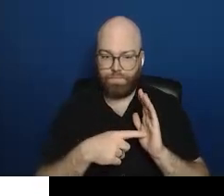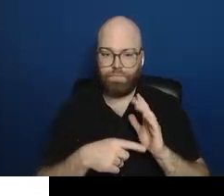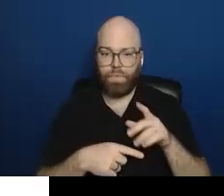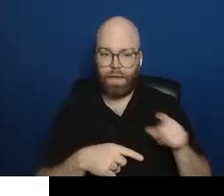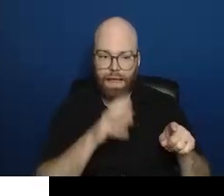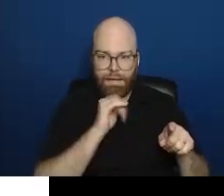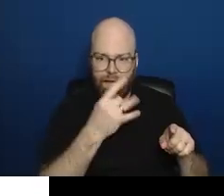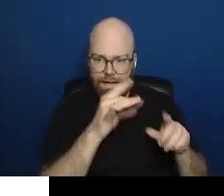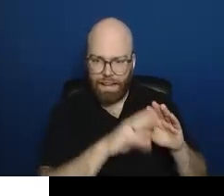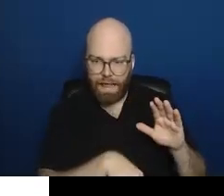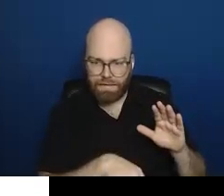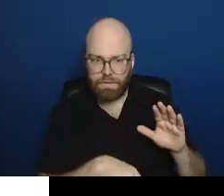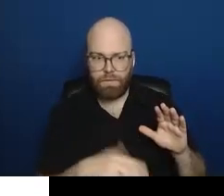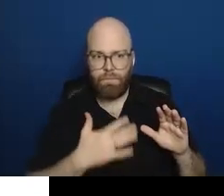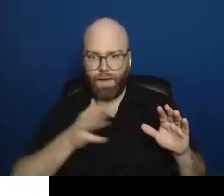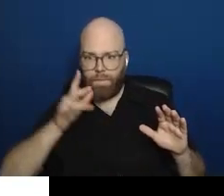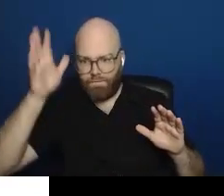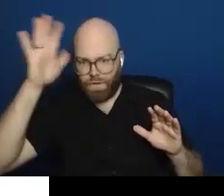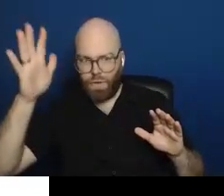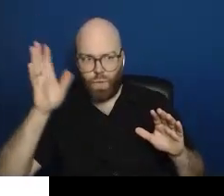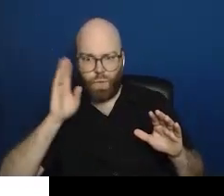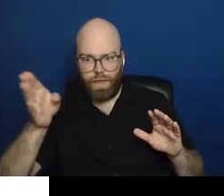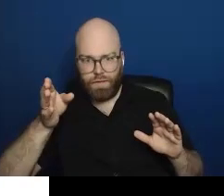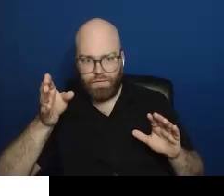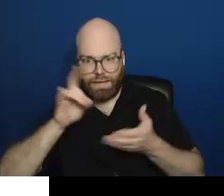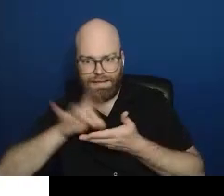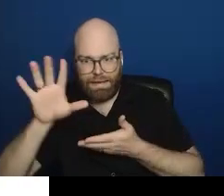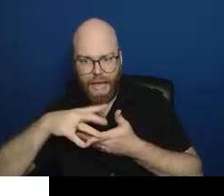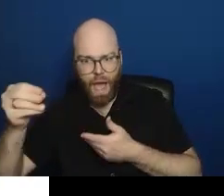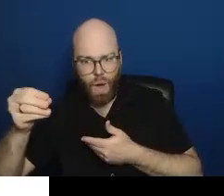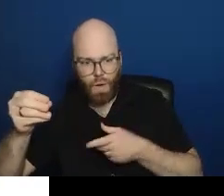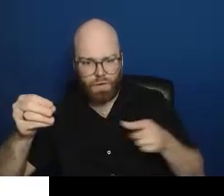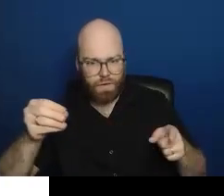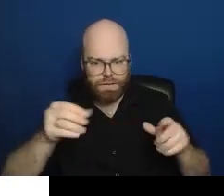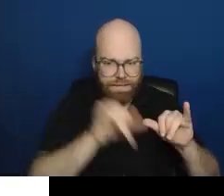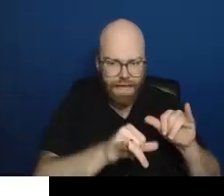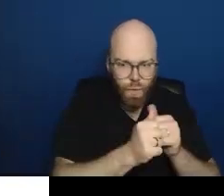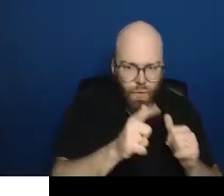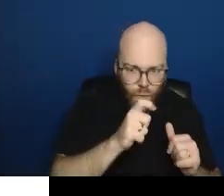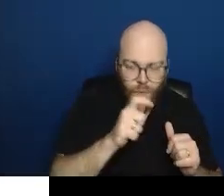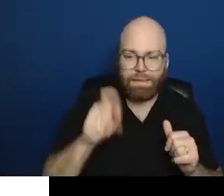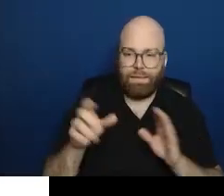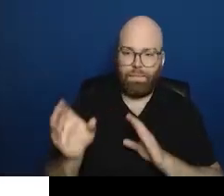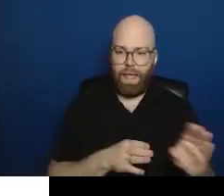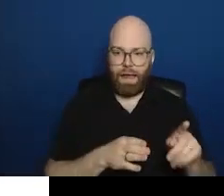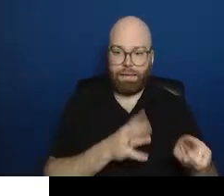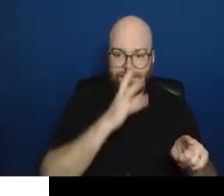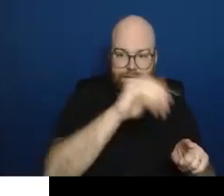have a plan that those minors will be staying with, relatives and then have a plan with the Mexican consulate.